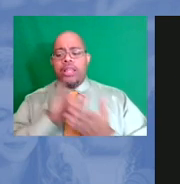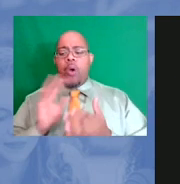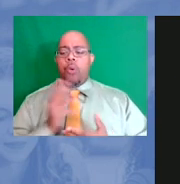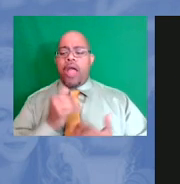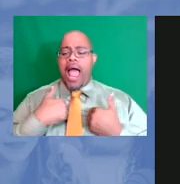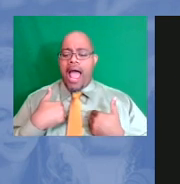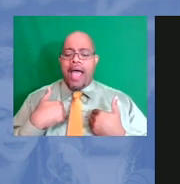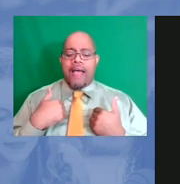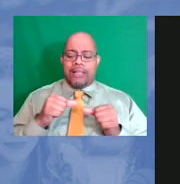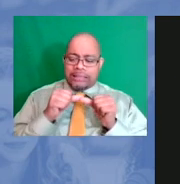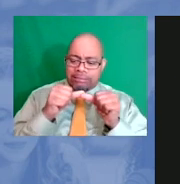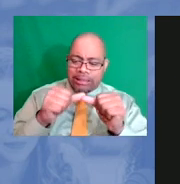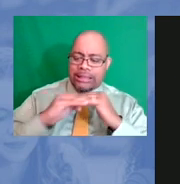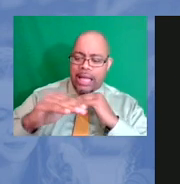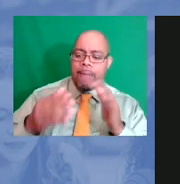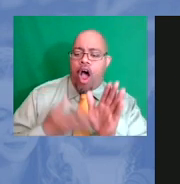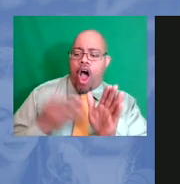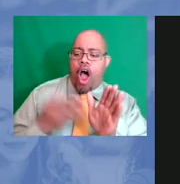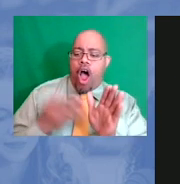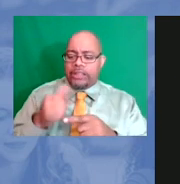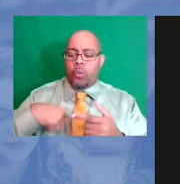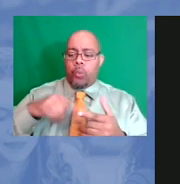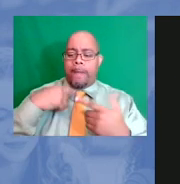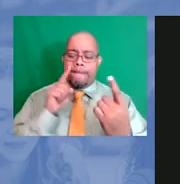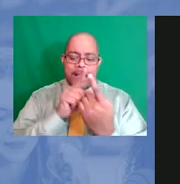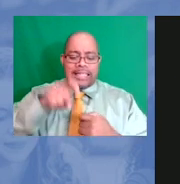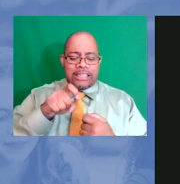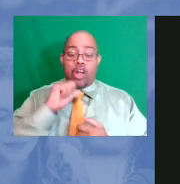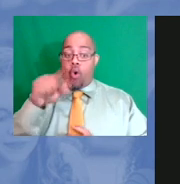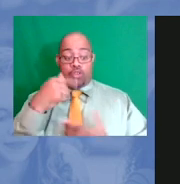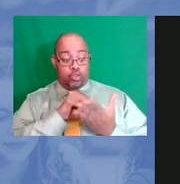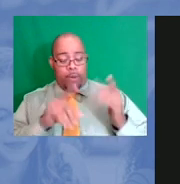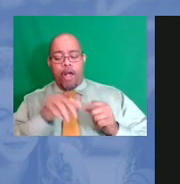PRACTICES, WE'RE MEETING THE NEEDS OF OUR STUDENTS AND LOCAL COMMUNITY IN TERMS OF PROVIDING